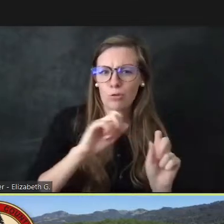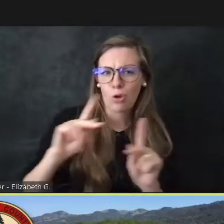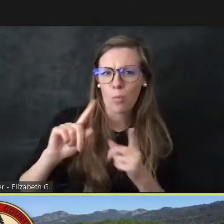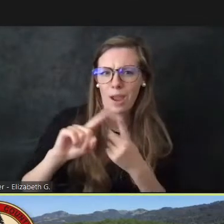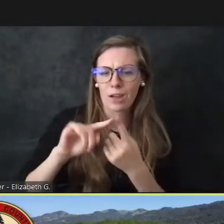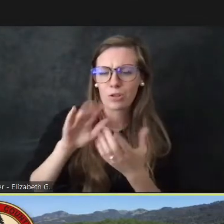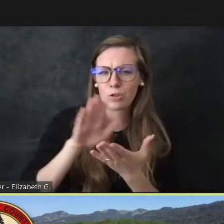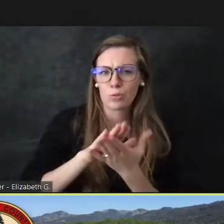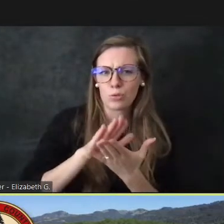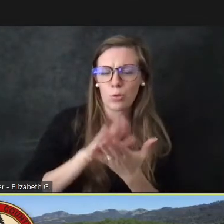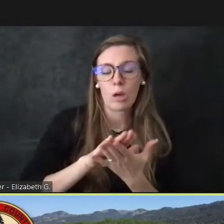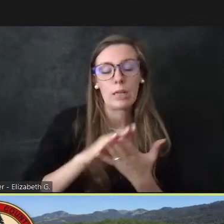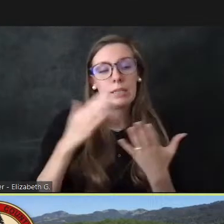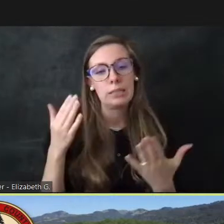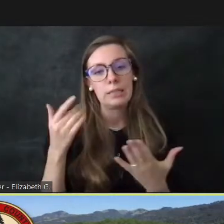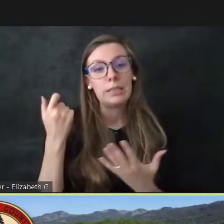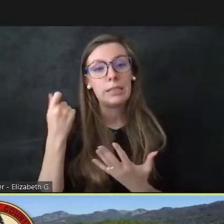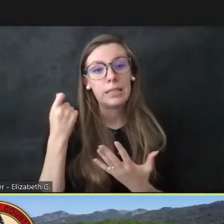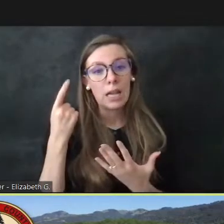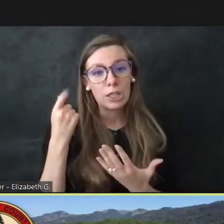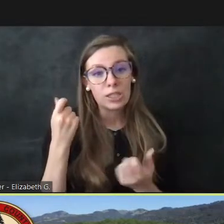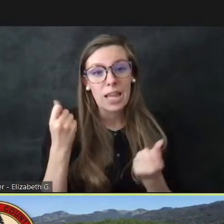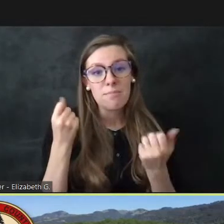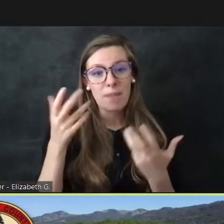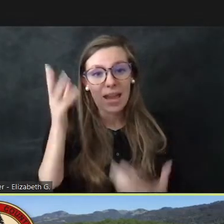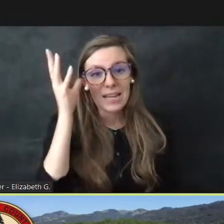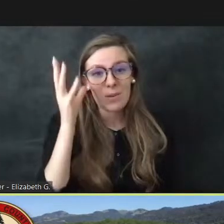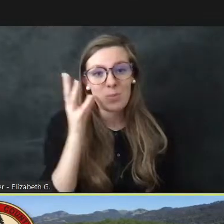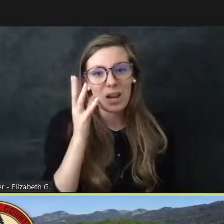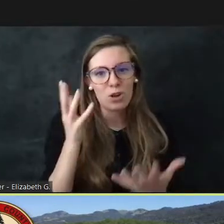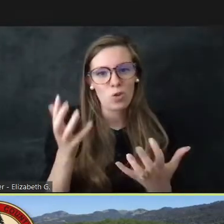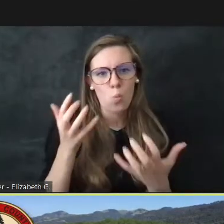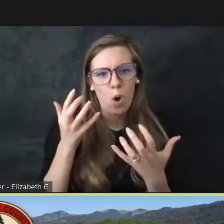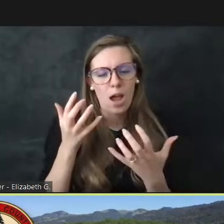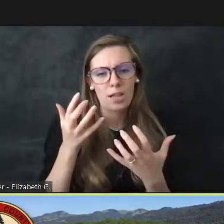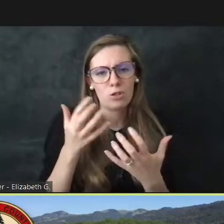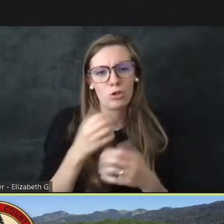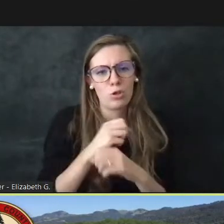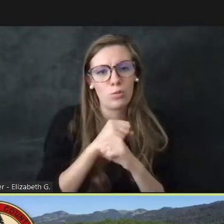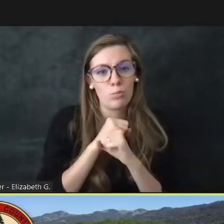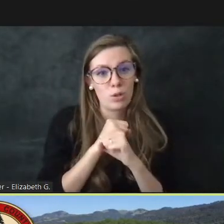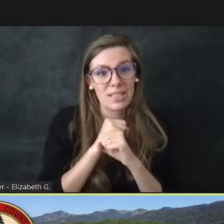lot of parents, they want to protect their kids. And it's a question that somebody asked me